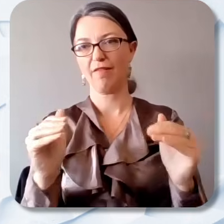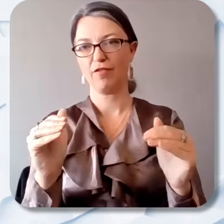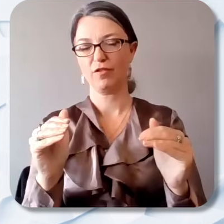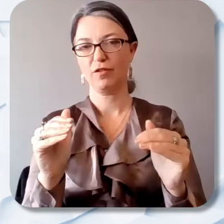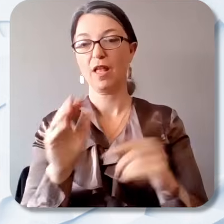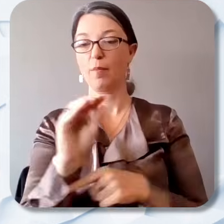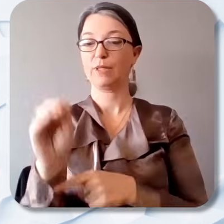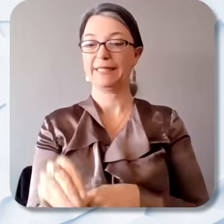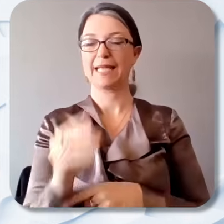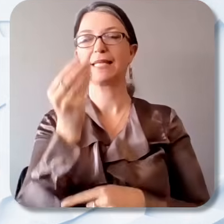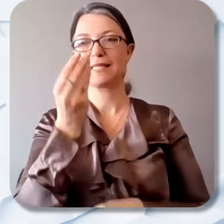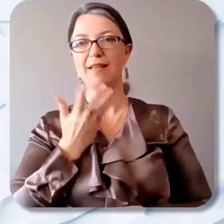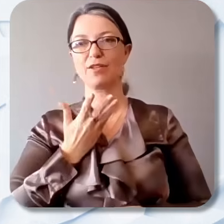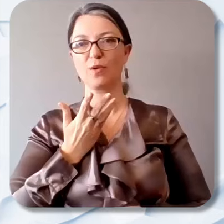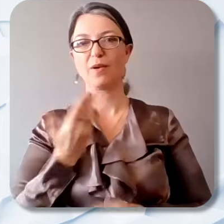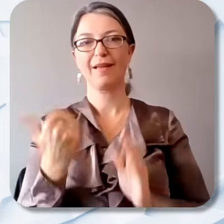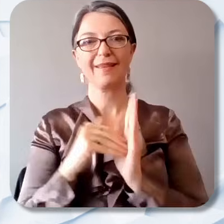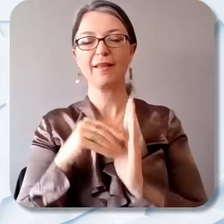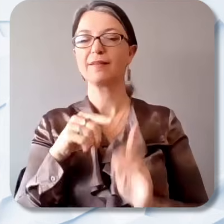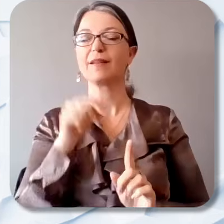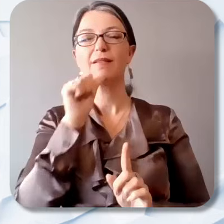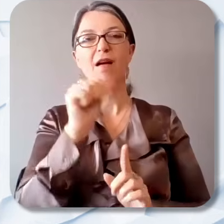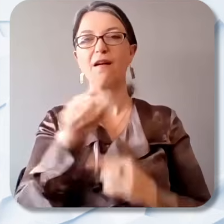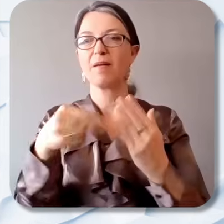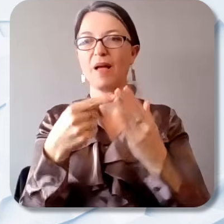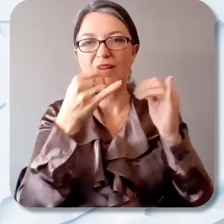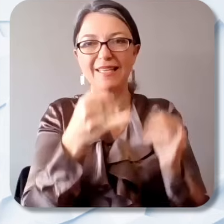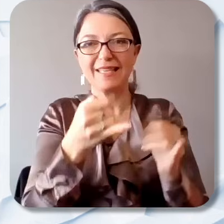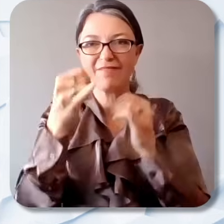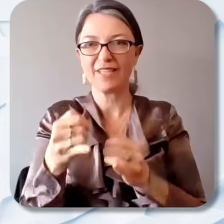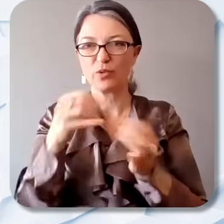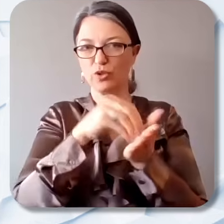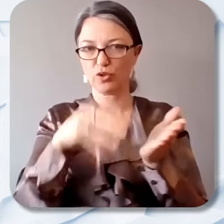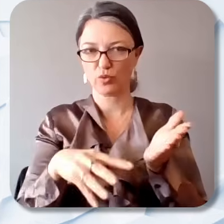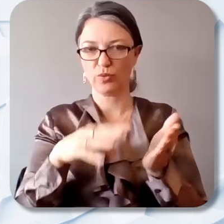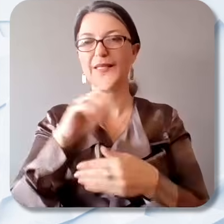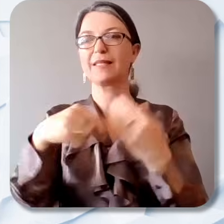And again, this isn't about any individual student. This is about generally what we see in the district right?